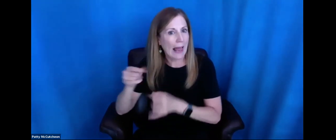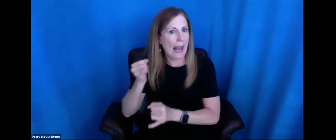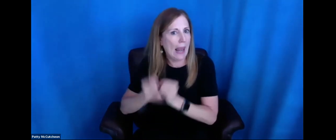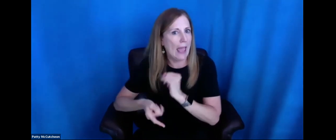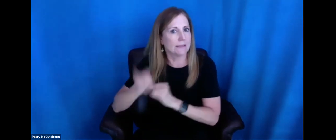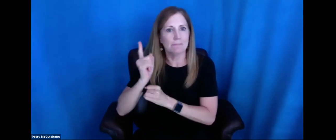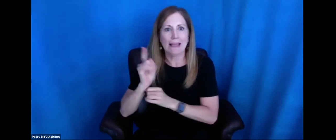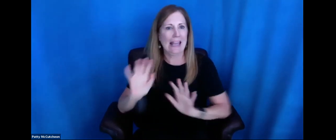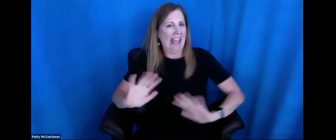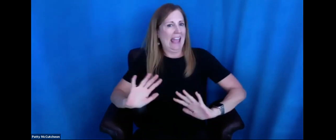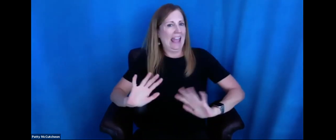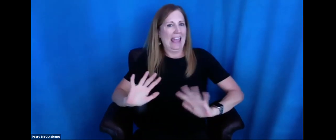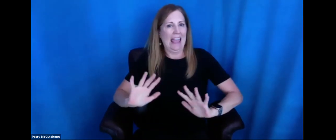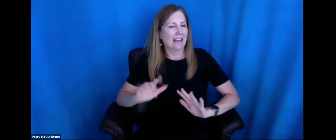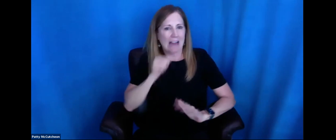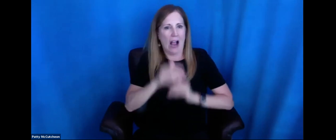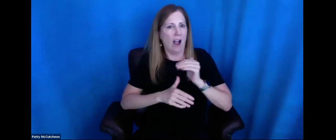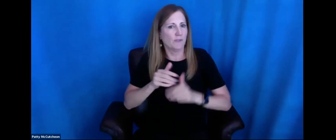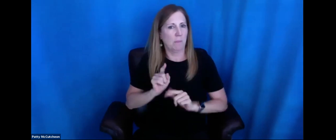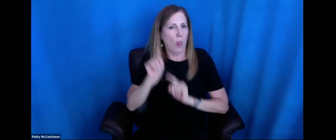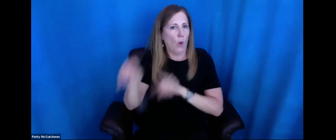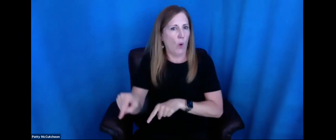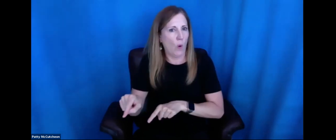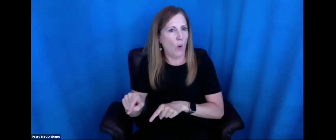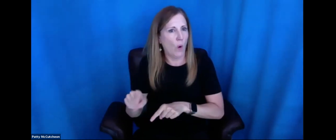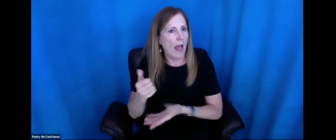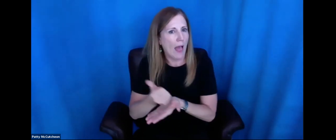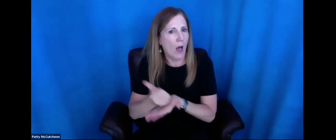declined to serve, and that meant a massive